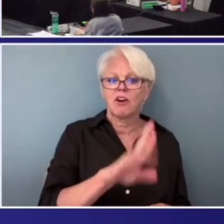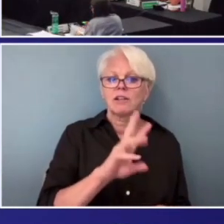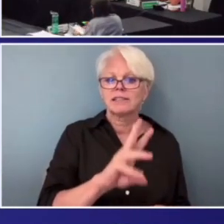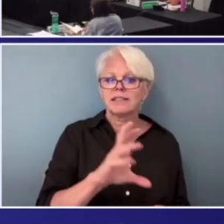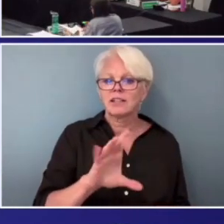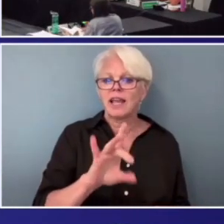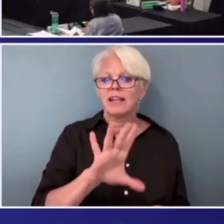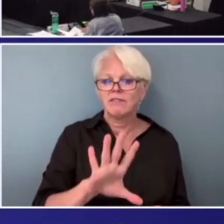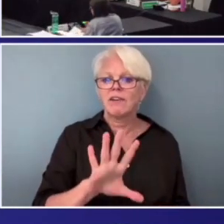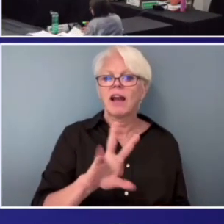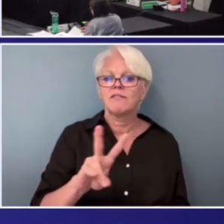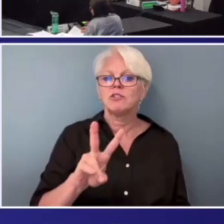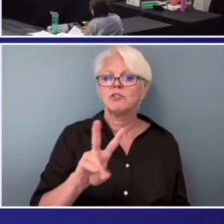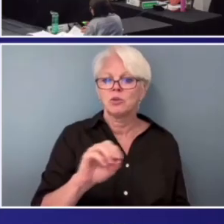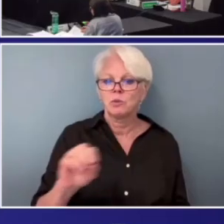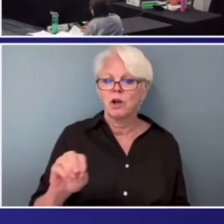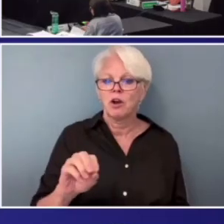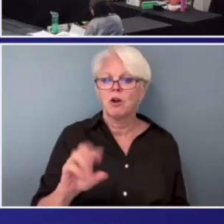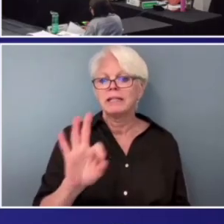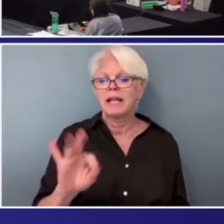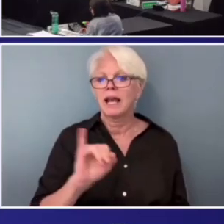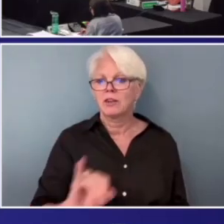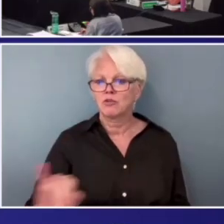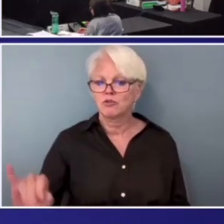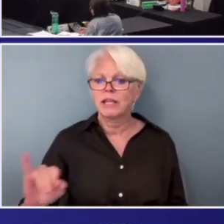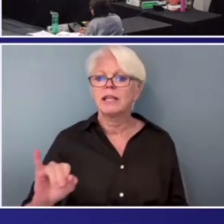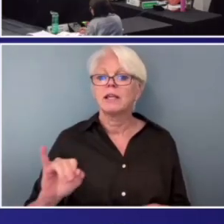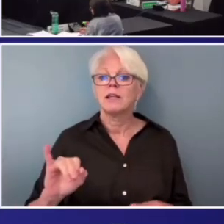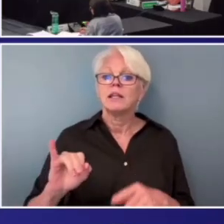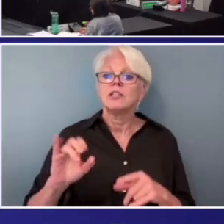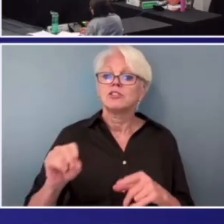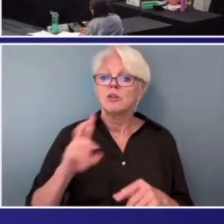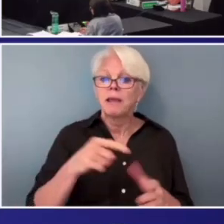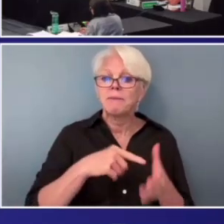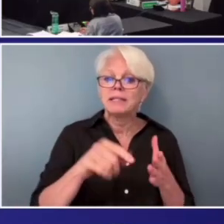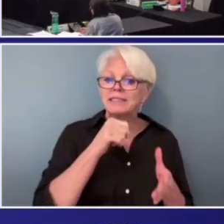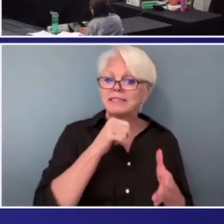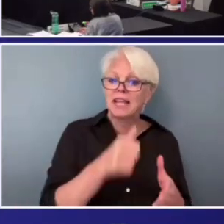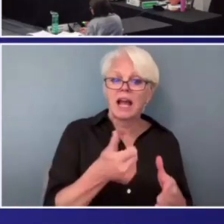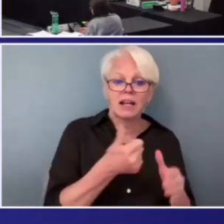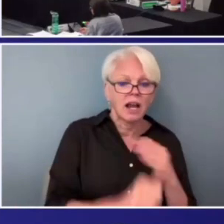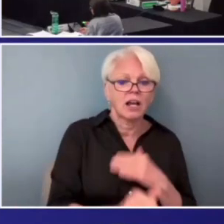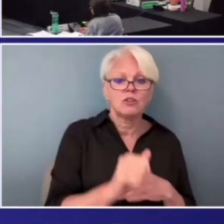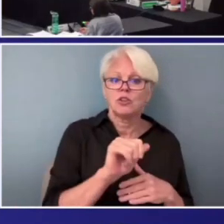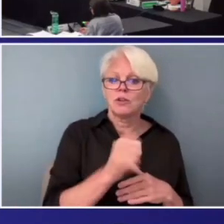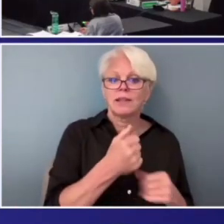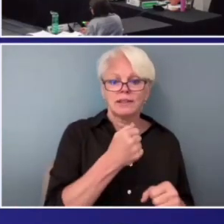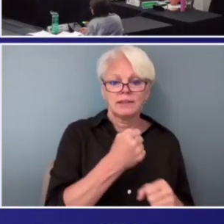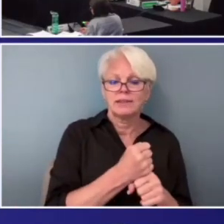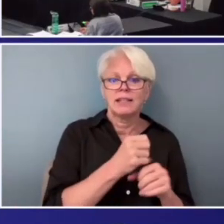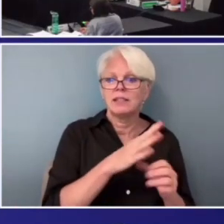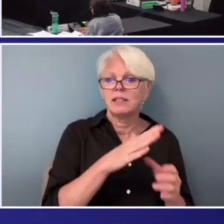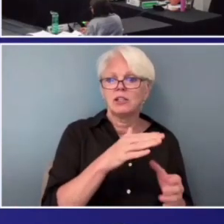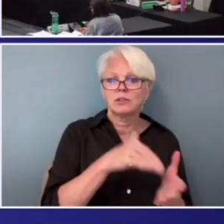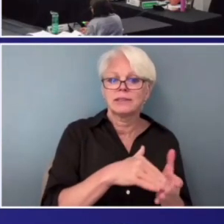less than the -- would be under ten-year Standard Plan. Can they make that request, and how would they qualify? Does that make sense?